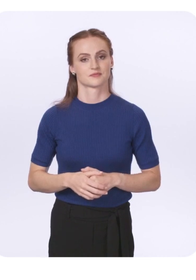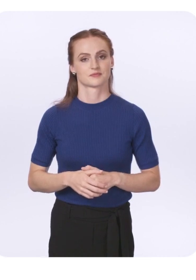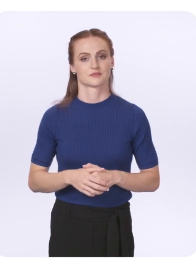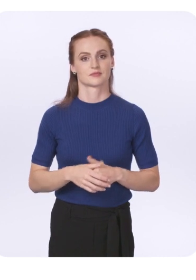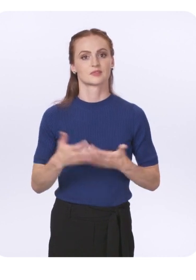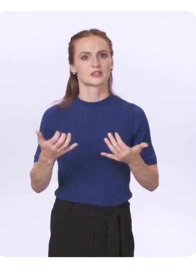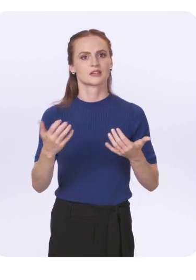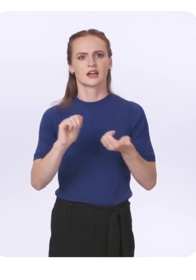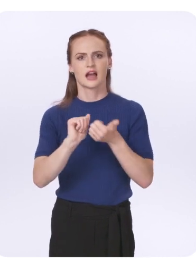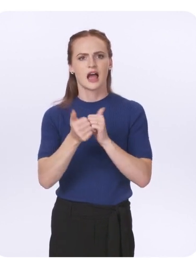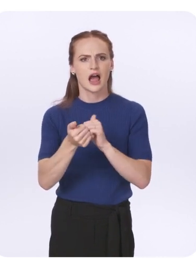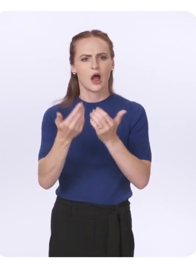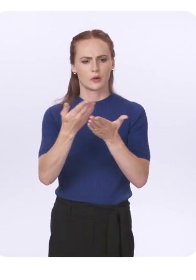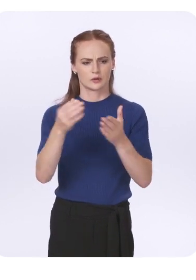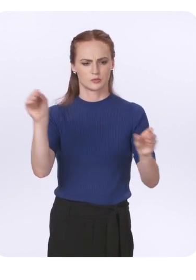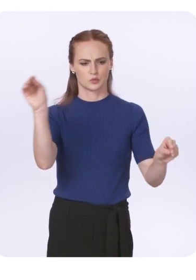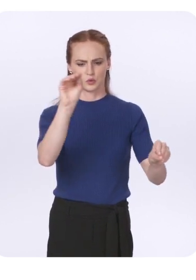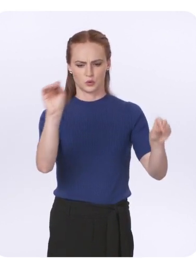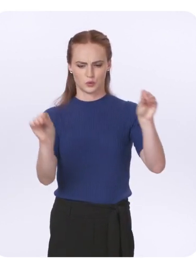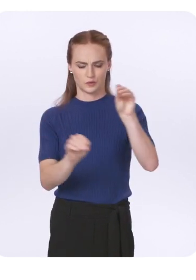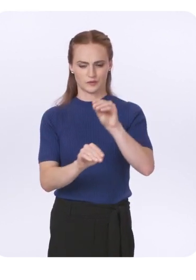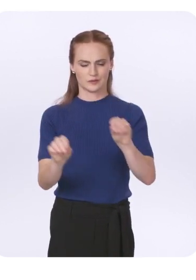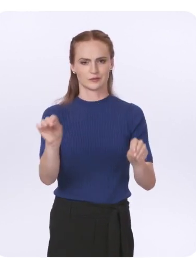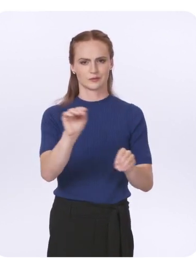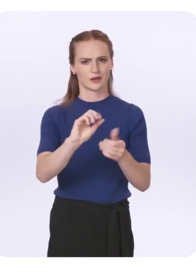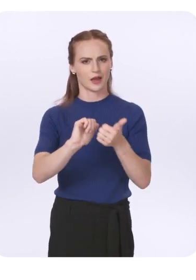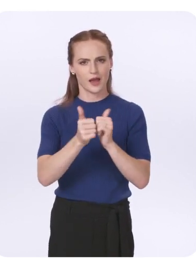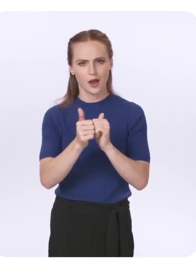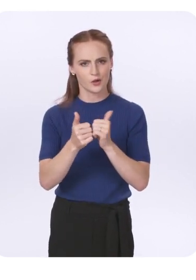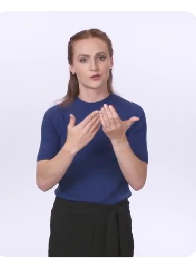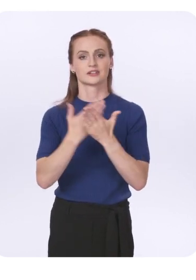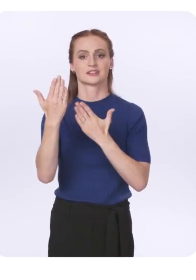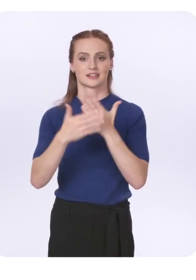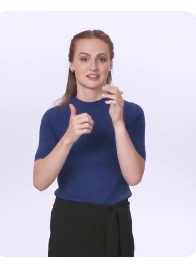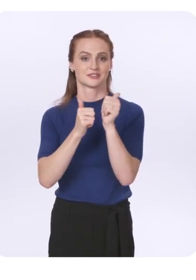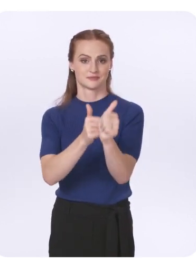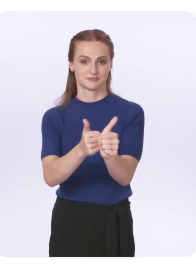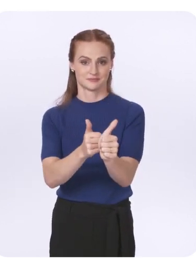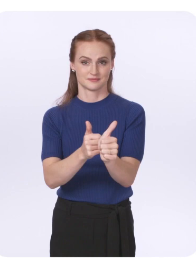And while it’s not strictly for MR, it feels right at home here.